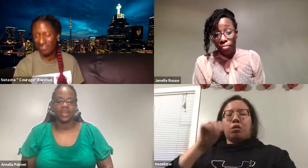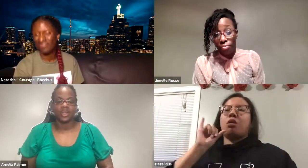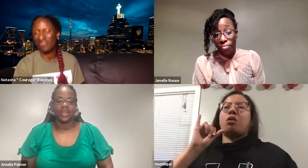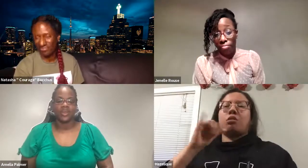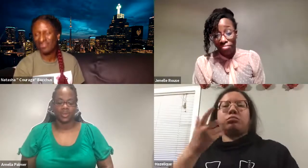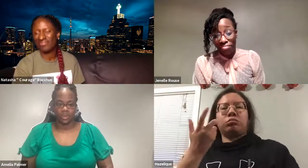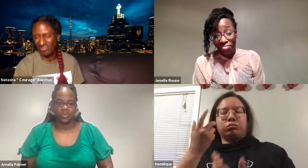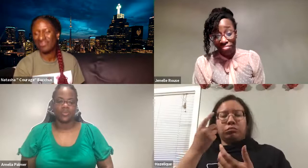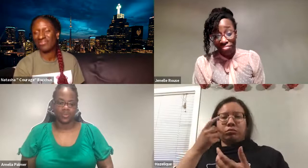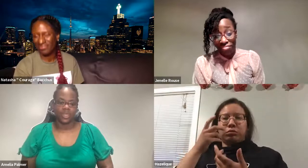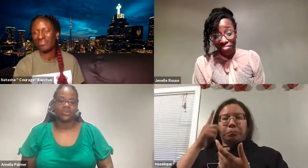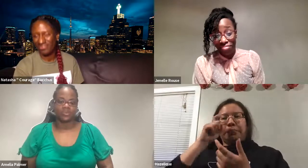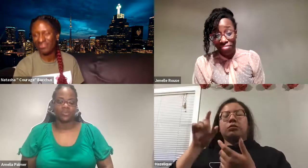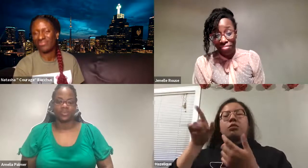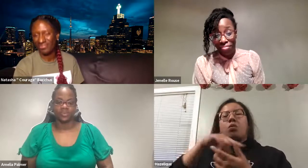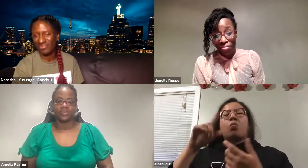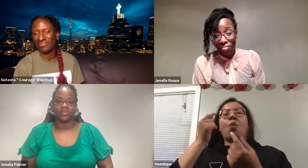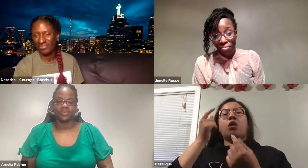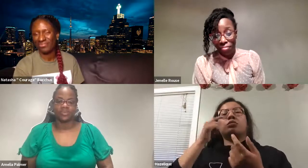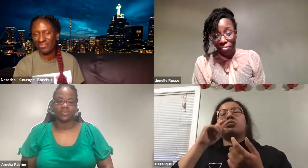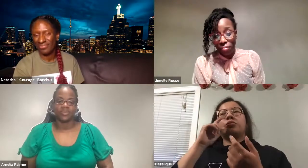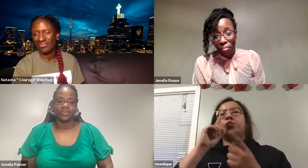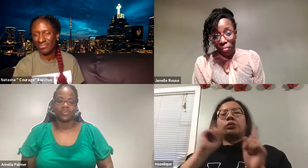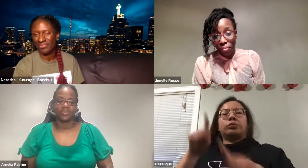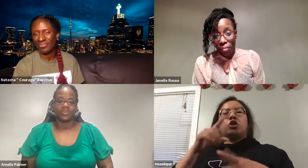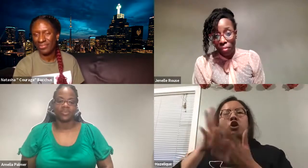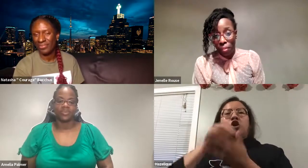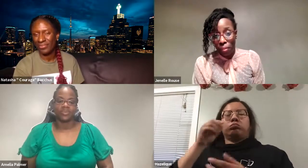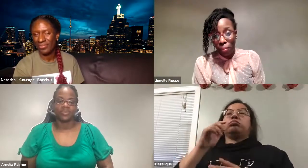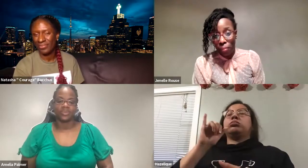that it has a deeper meaning, that sometimes it can be communicated in so many different ways.